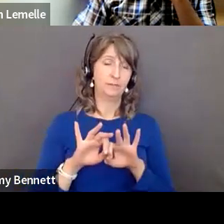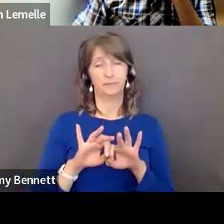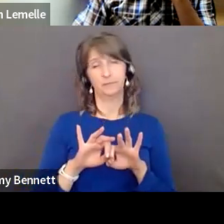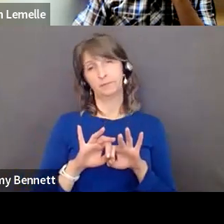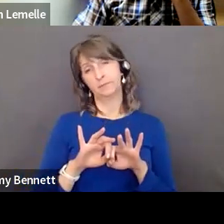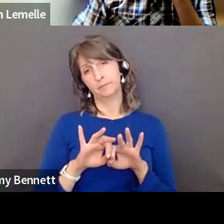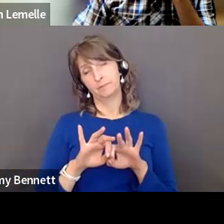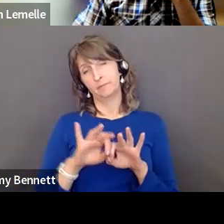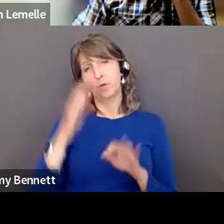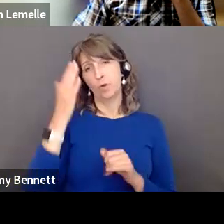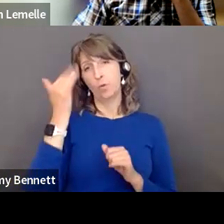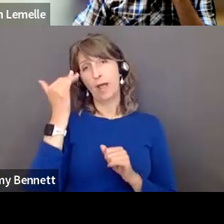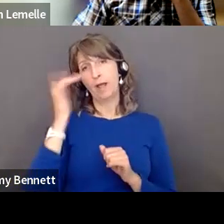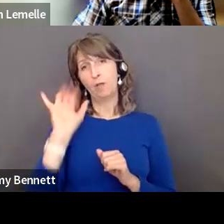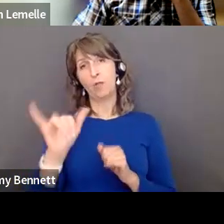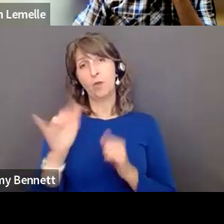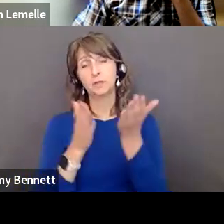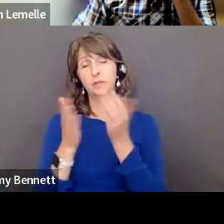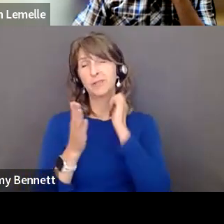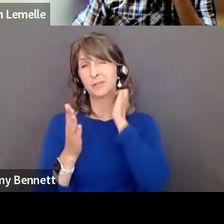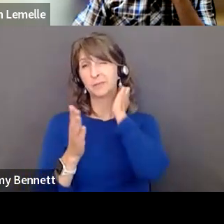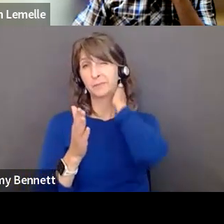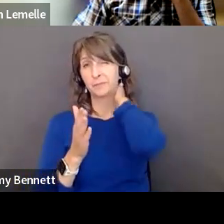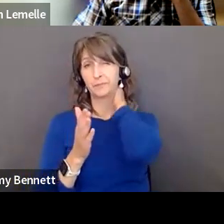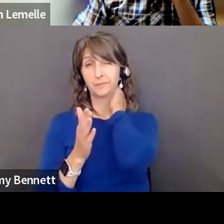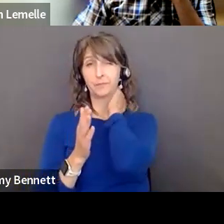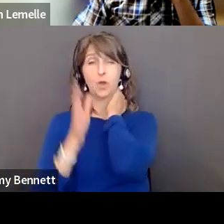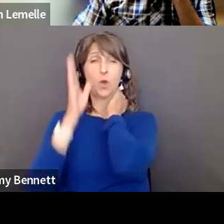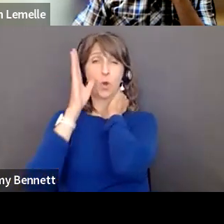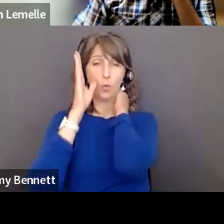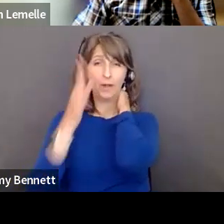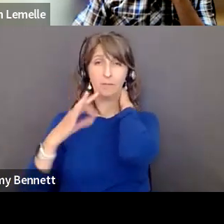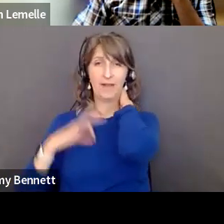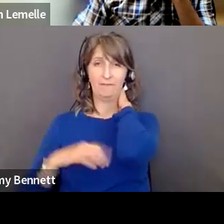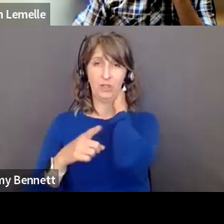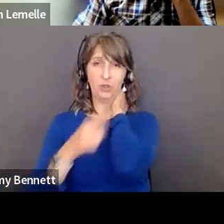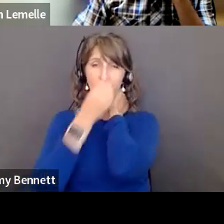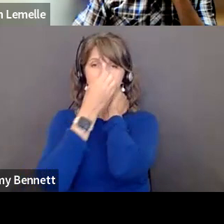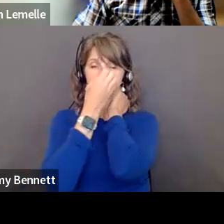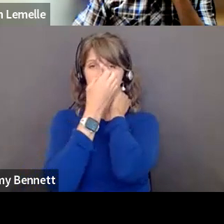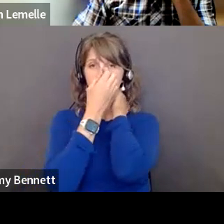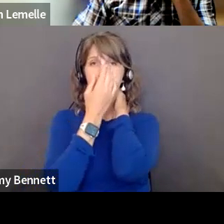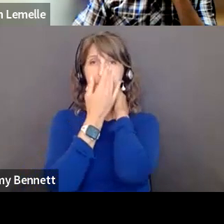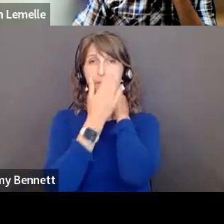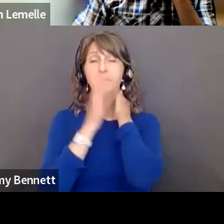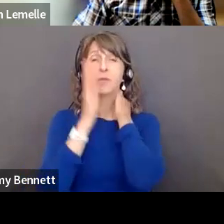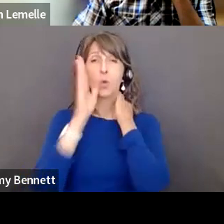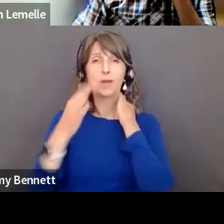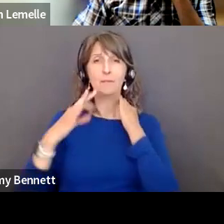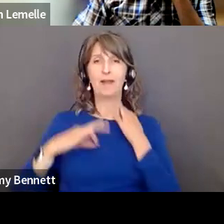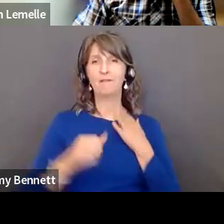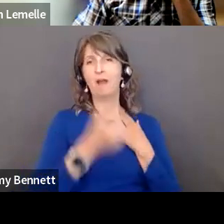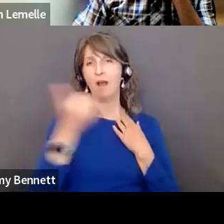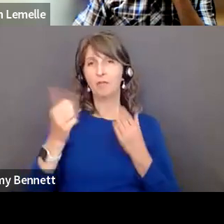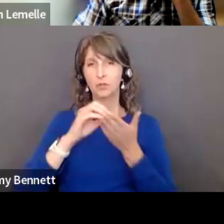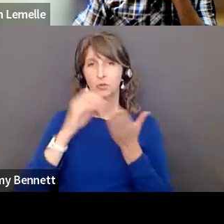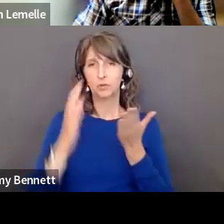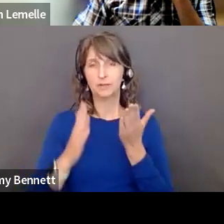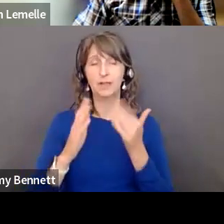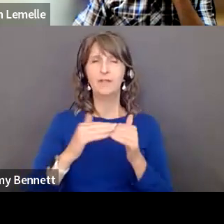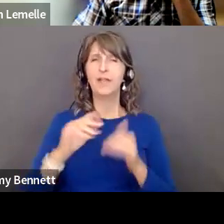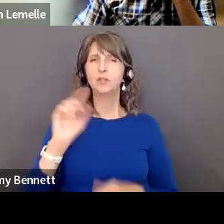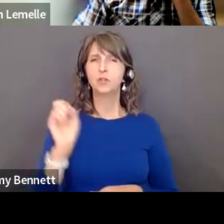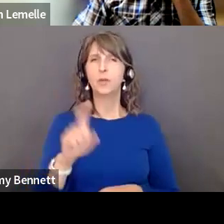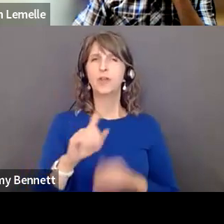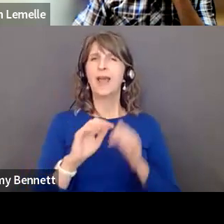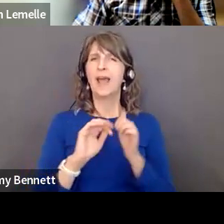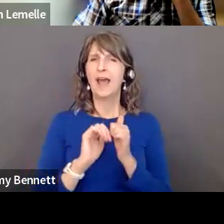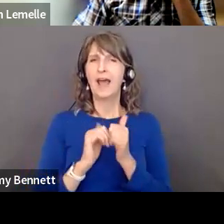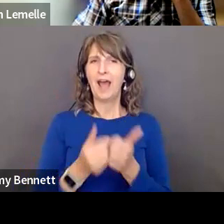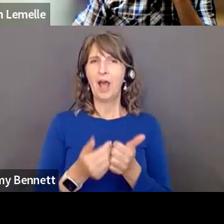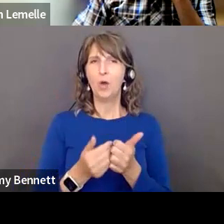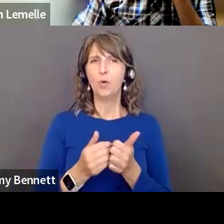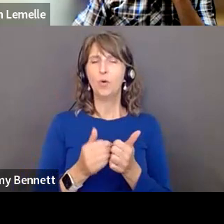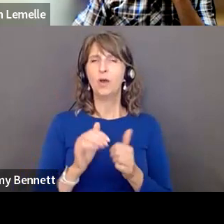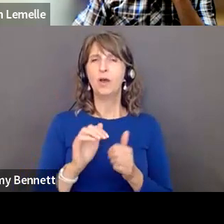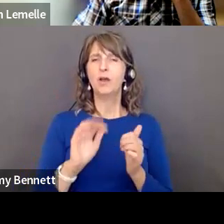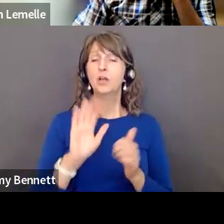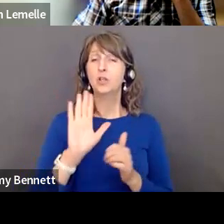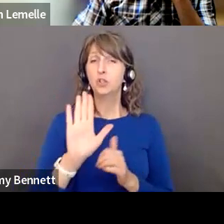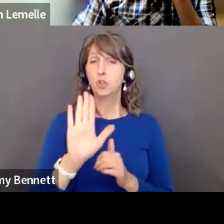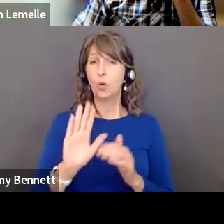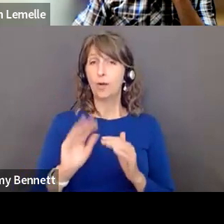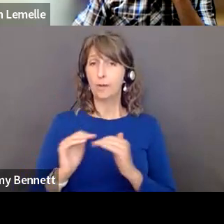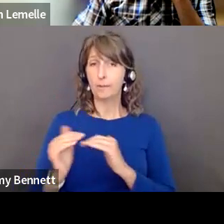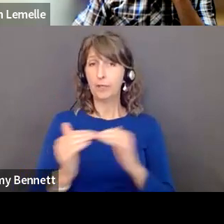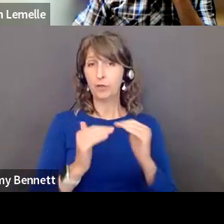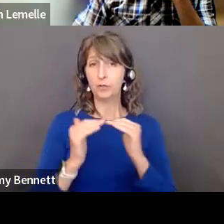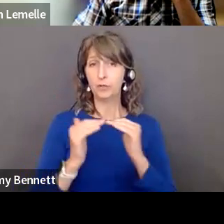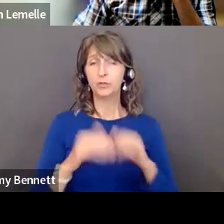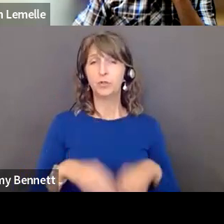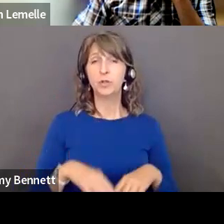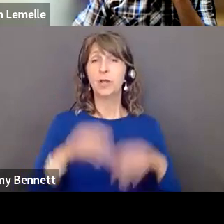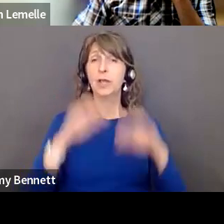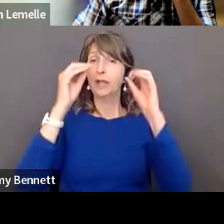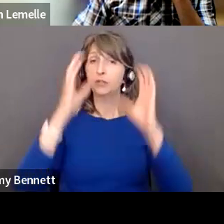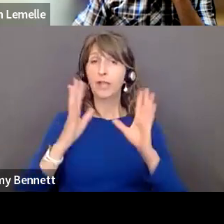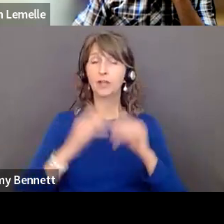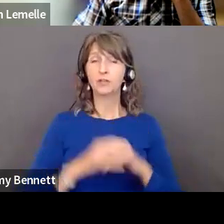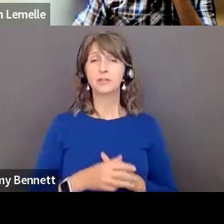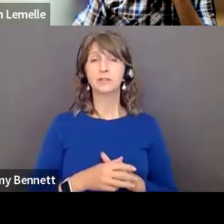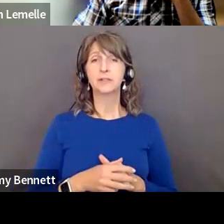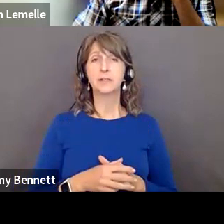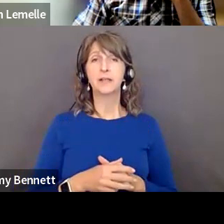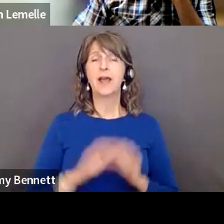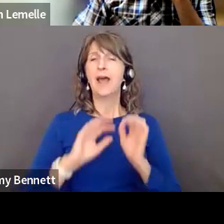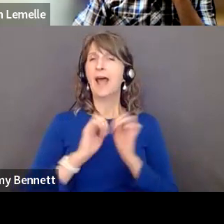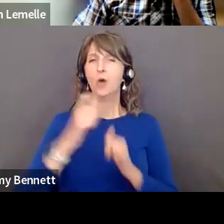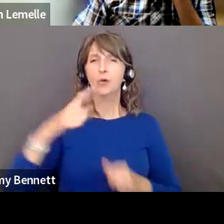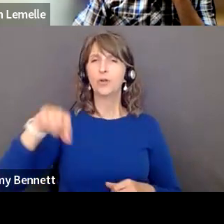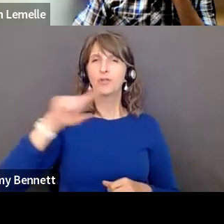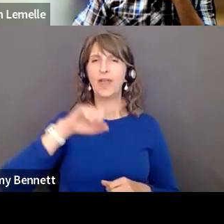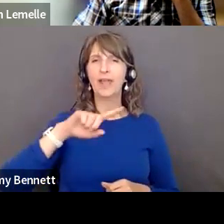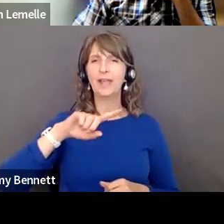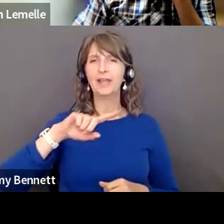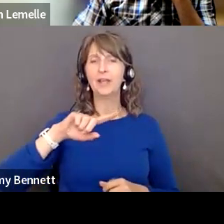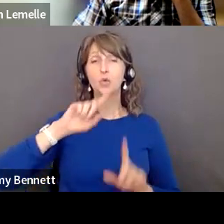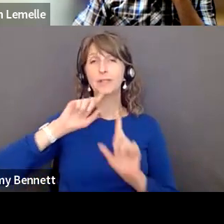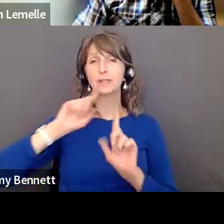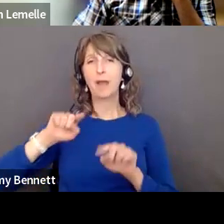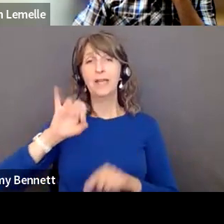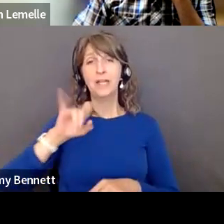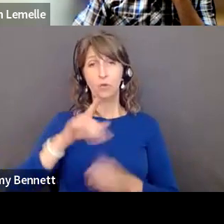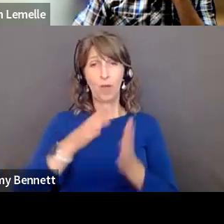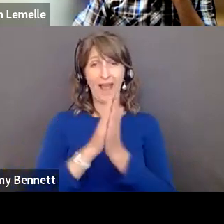And that leads me. That's the next question, which is how Do your peers and your educators, your either professors or your teachers, how do they they react when you ask for accommodation.